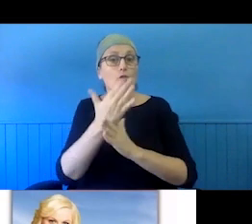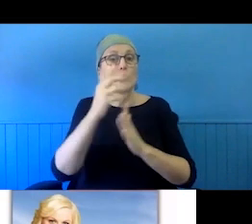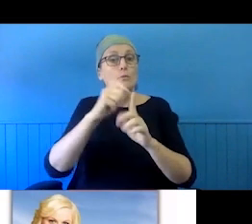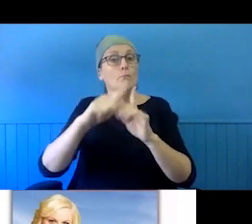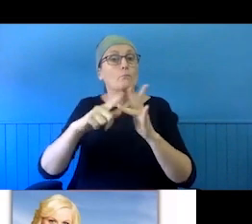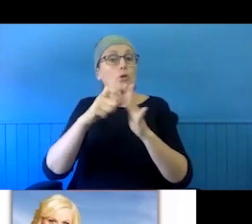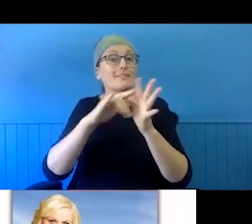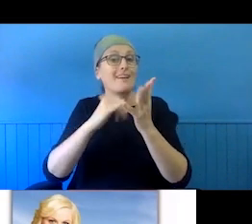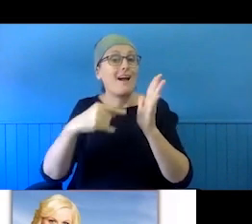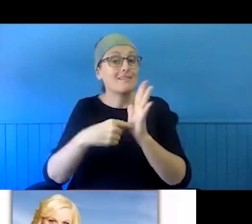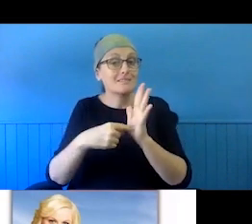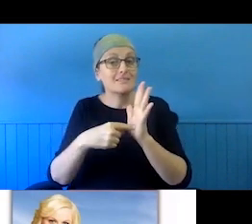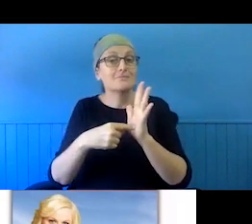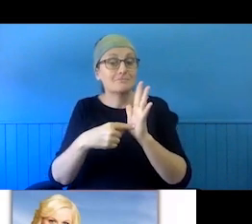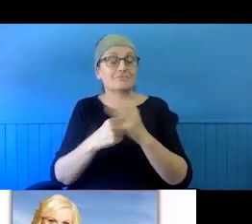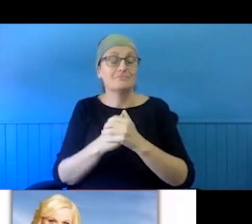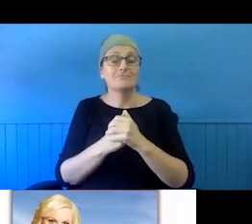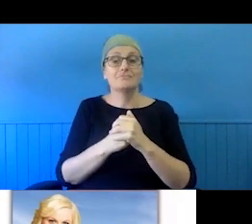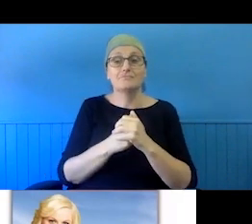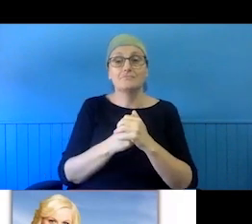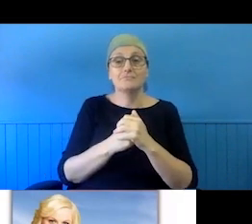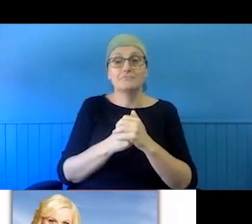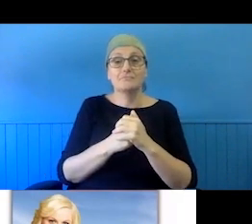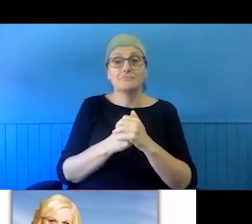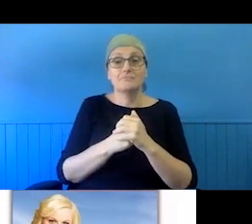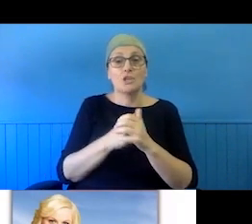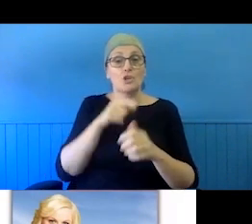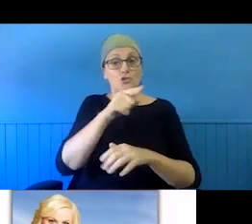she's set up something called the Big Feels Club, a related entity. I